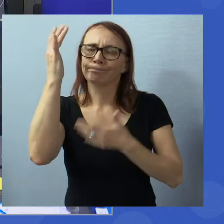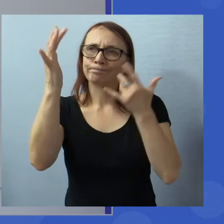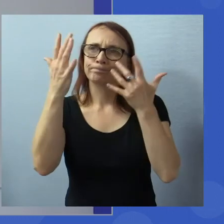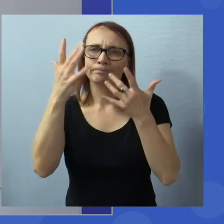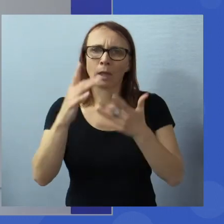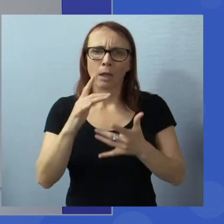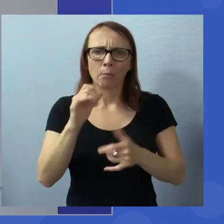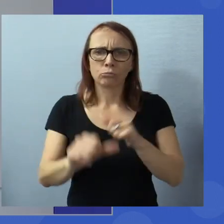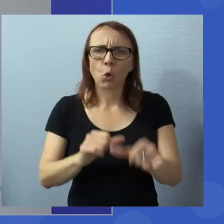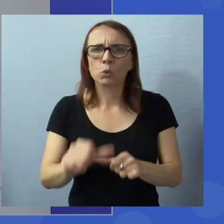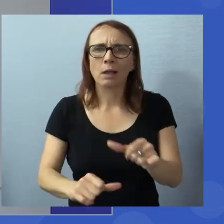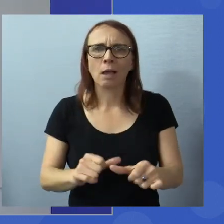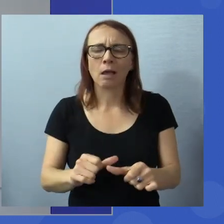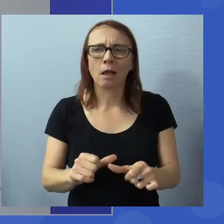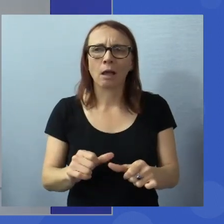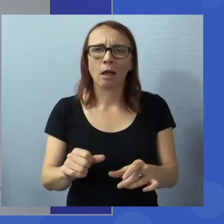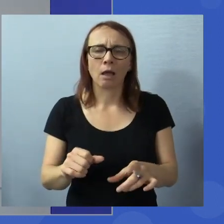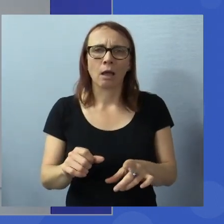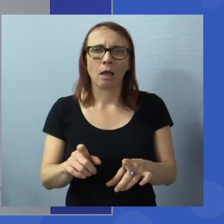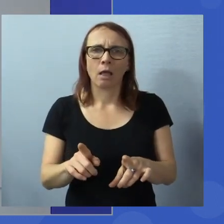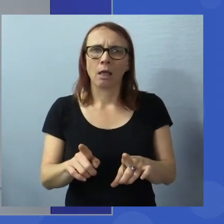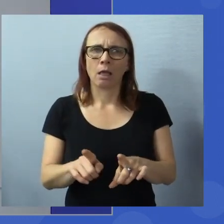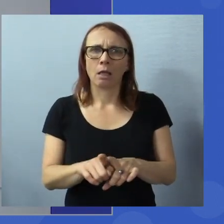so everything that Kate shared with you at the end there that Ian's just shared